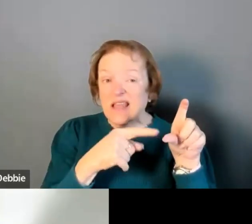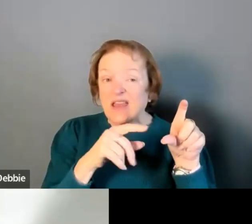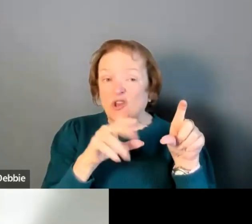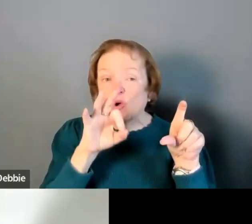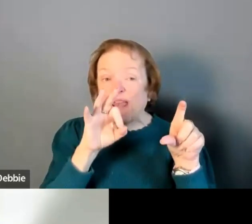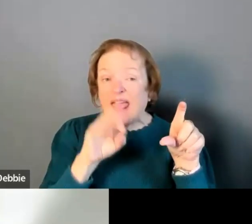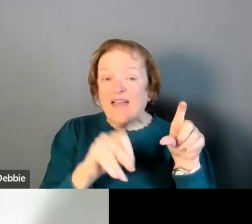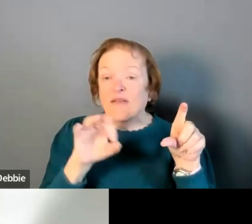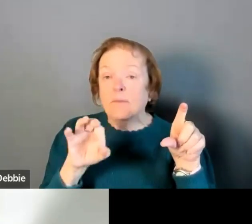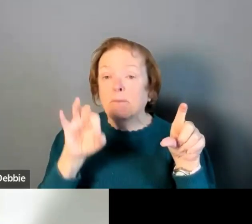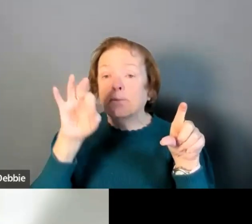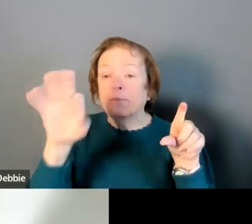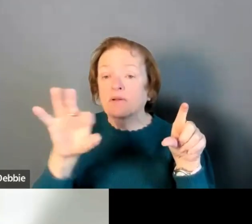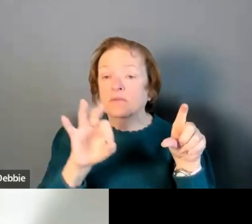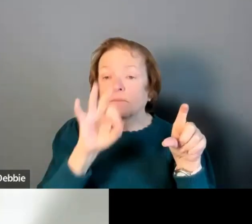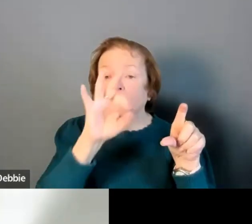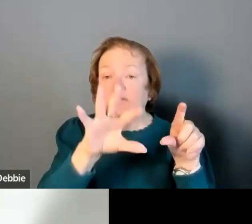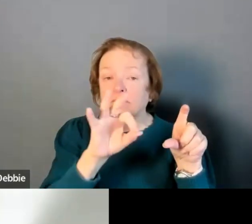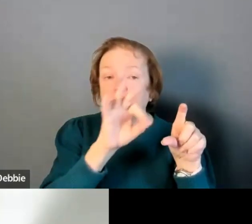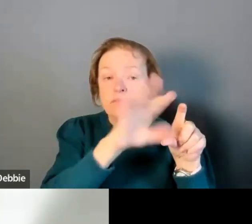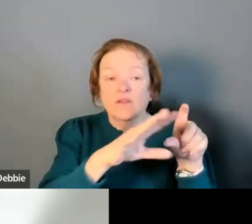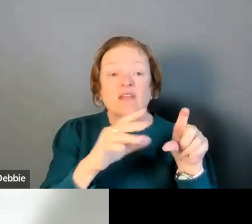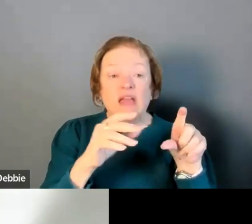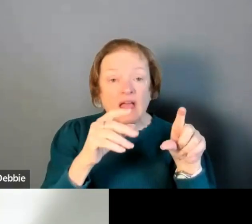As long as they have a mic. So you would take the FM,